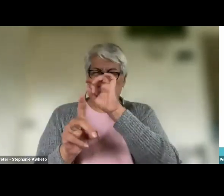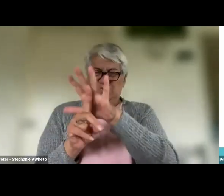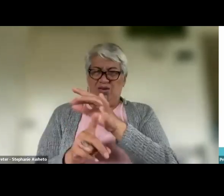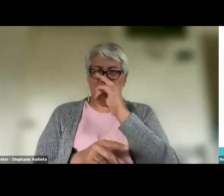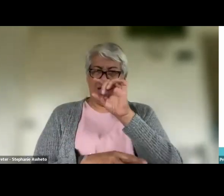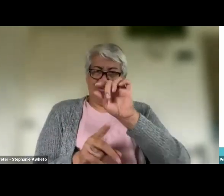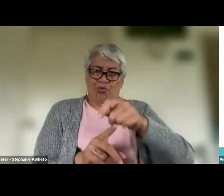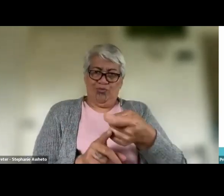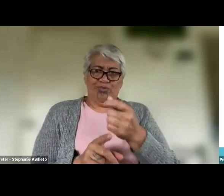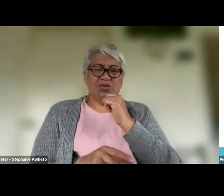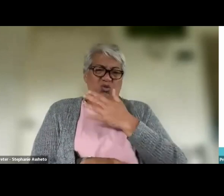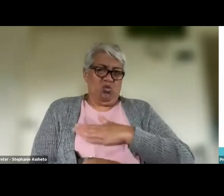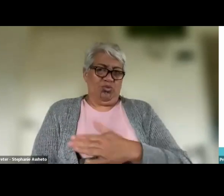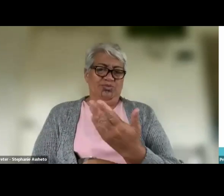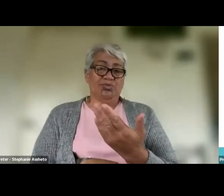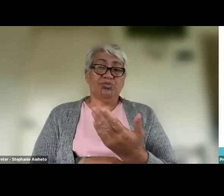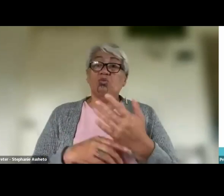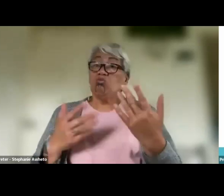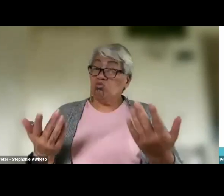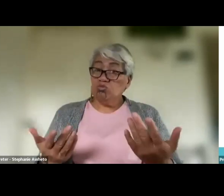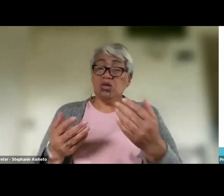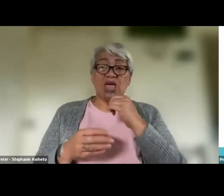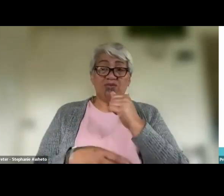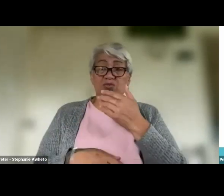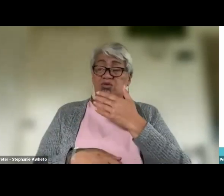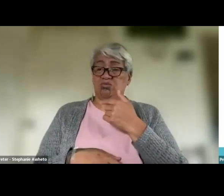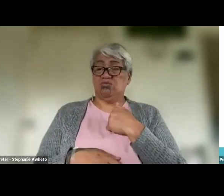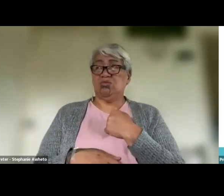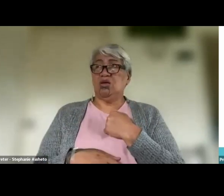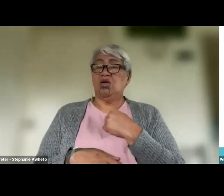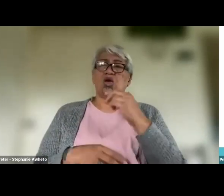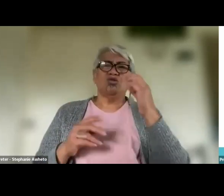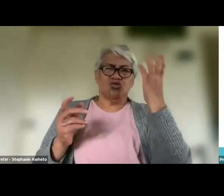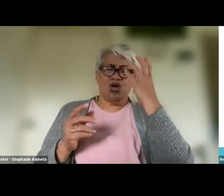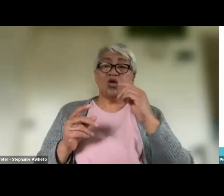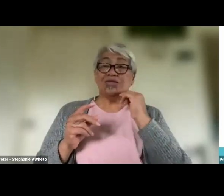If you would also prefer your video- sorry, your audio not to be captured